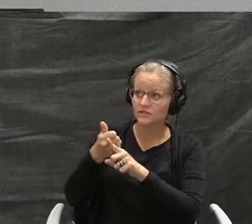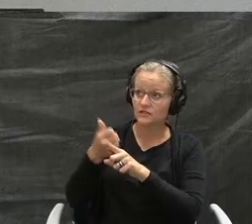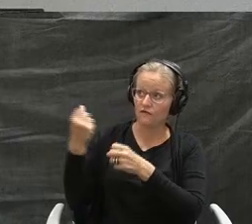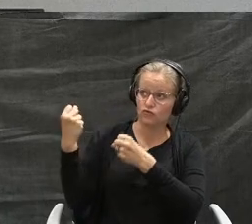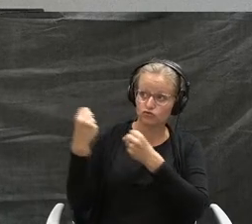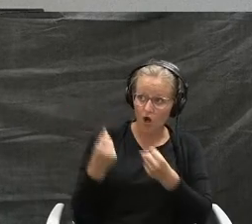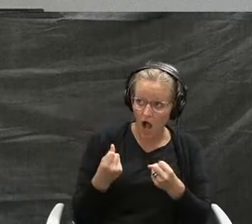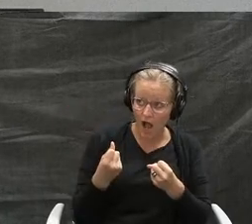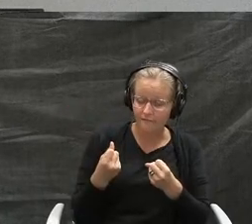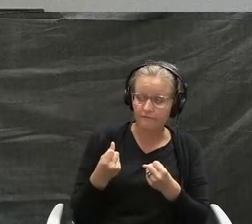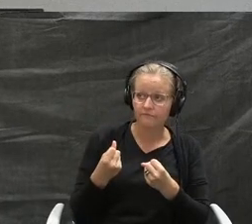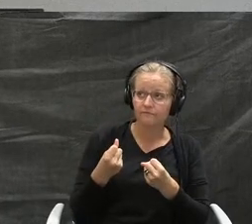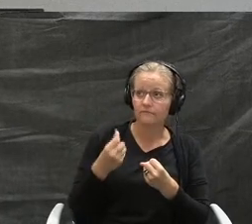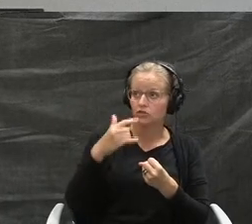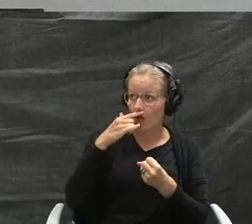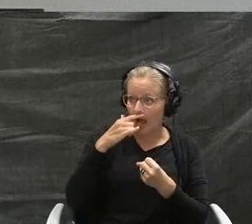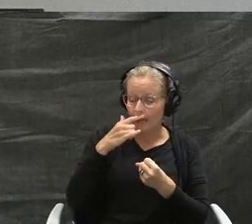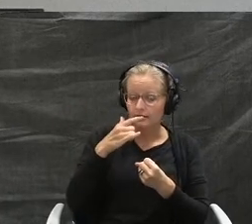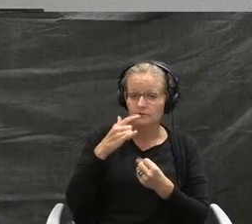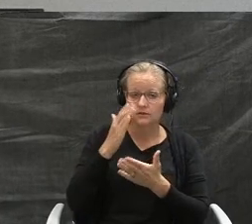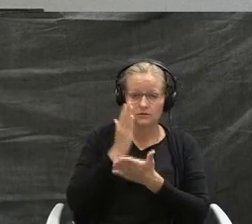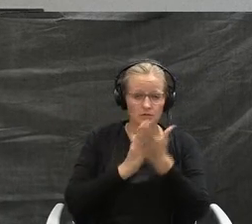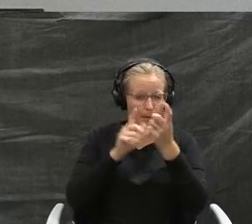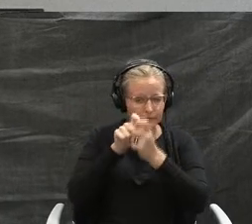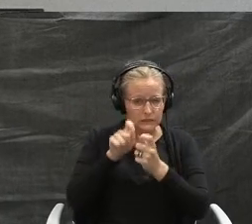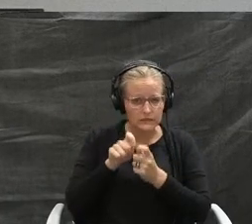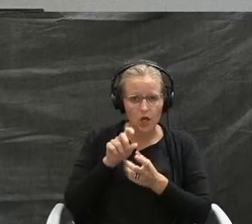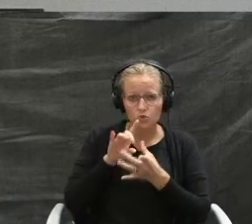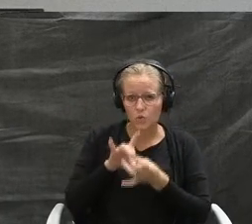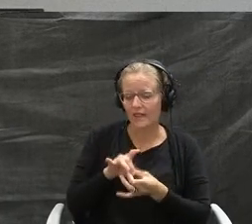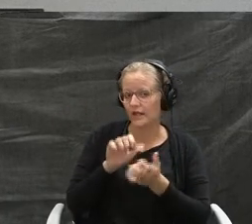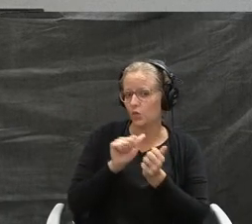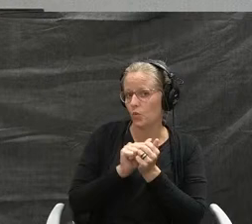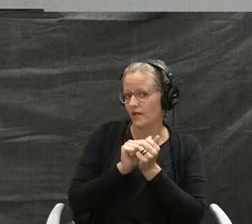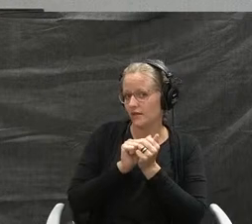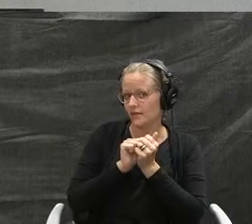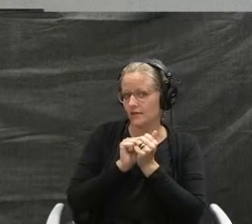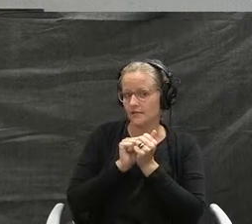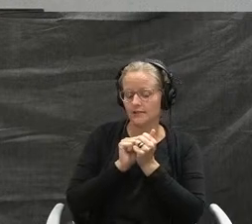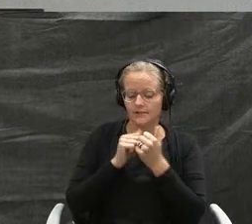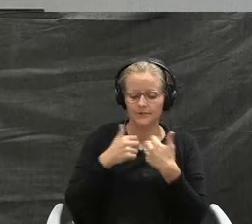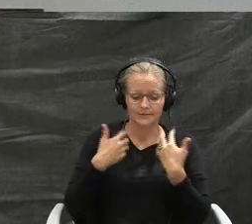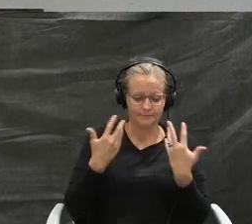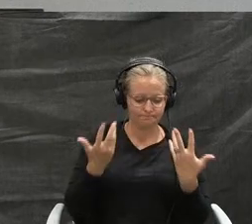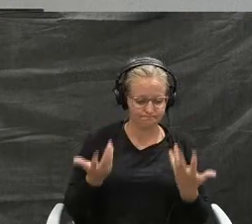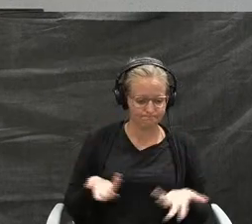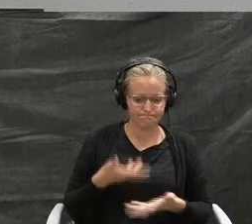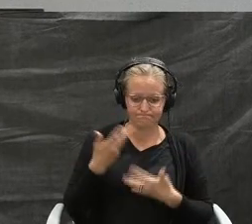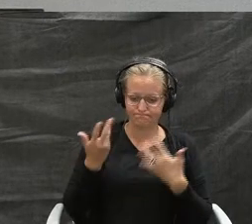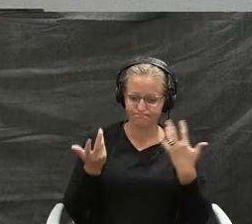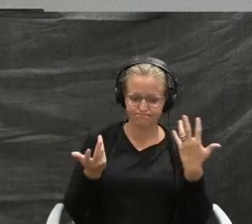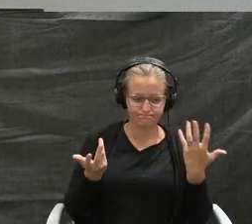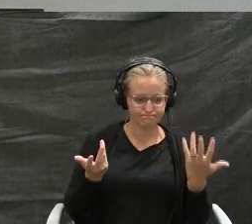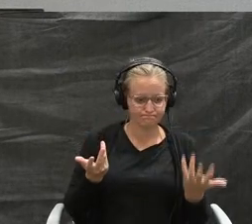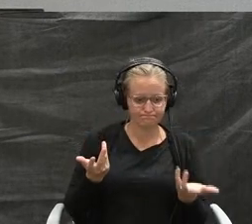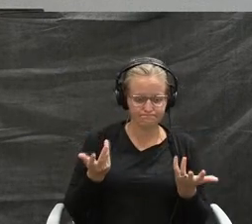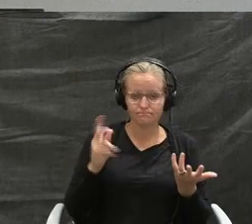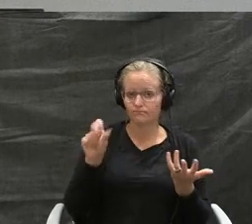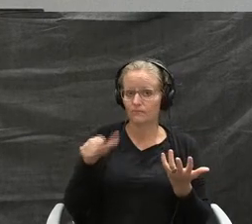child? Some of the details on. Yeah, no other aspects of starting school in terms of